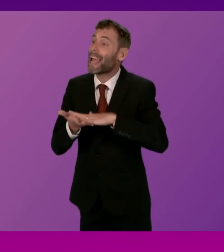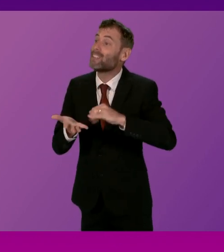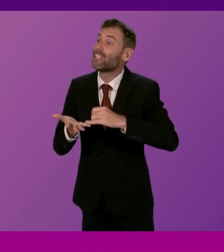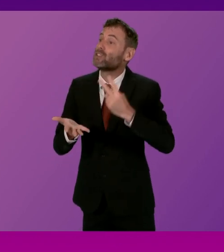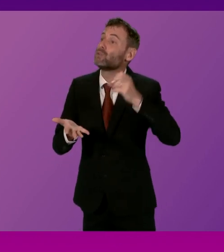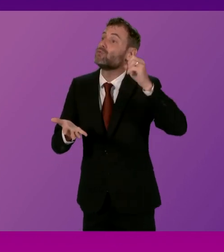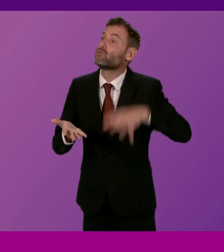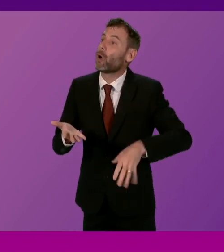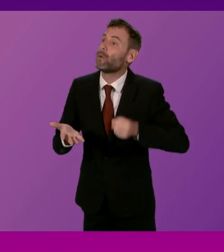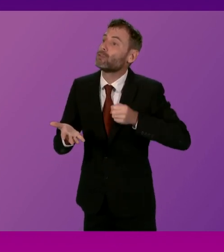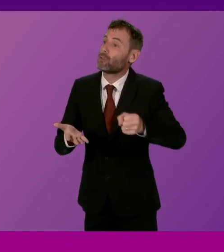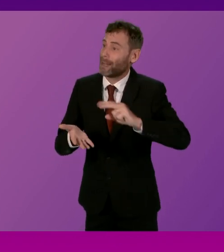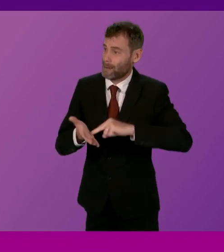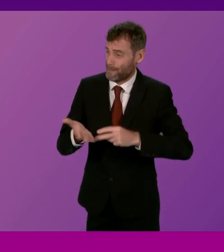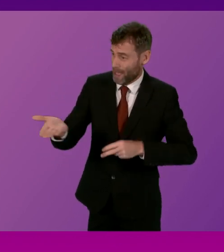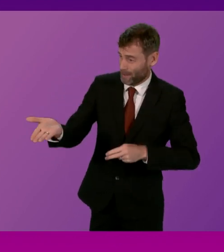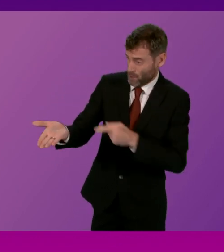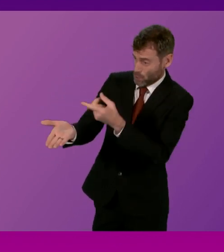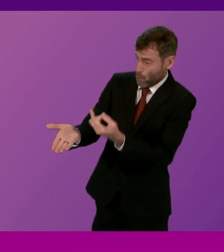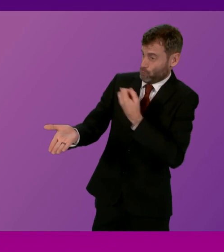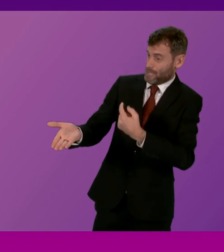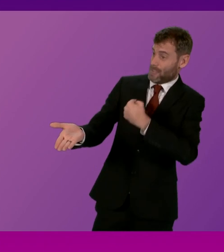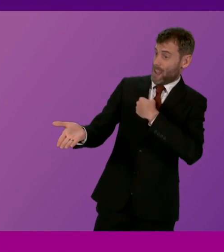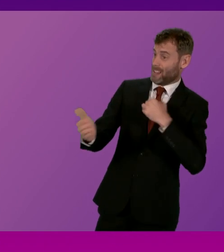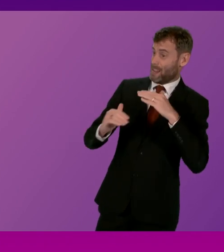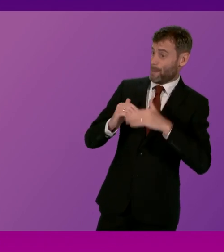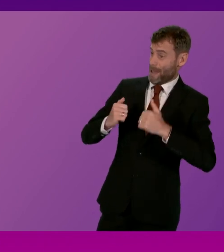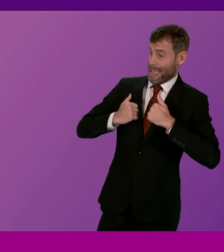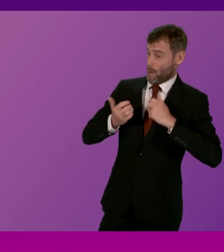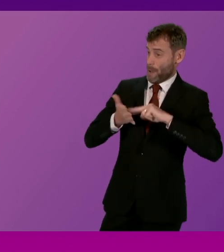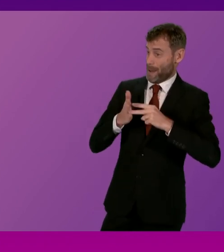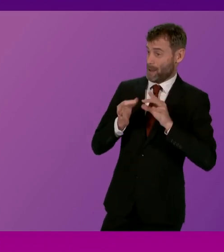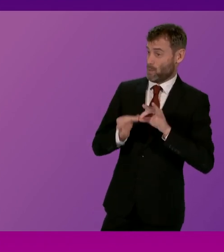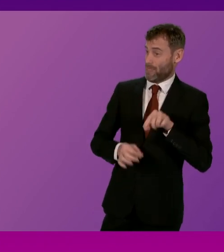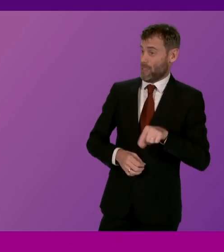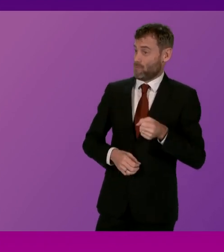I will ensure that the member gets the detail on our rail infrastructure. As I have said, it is a tale of two Governments.